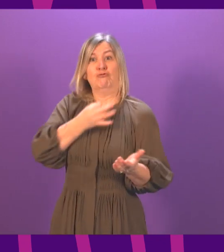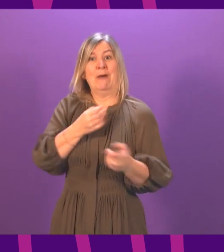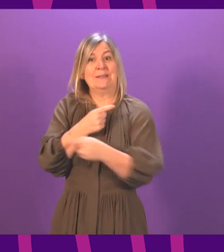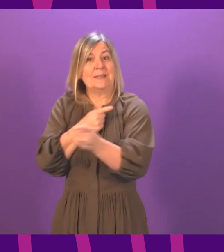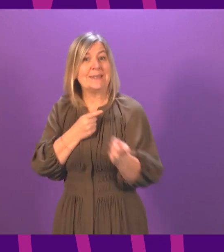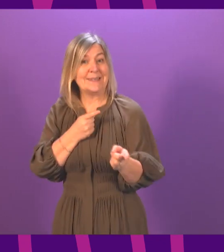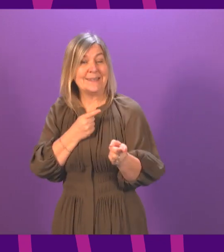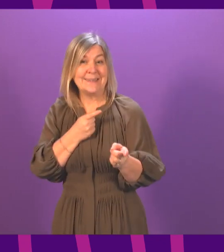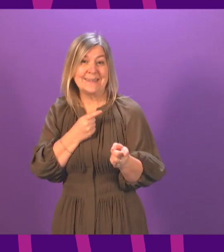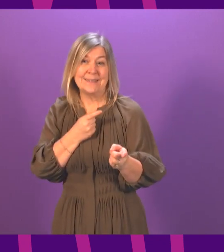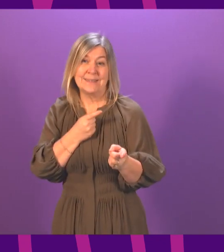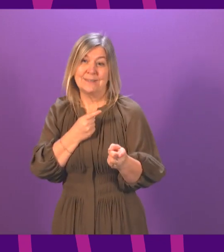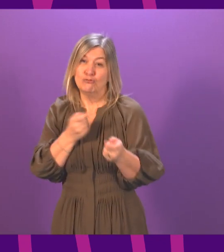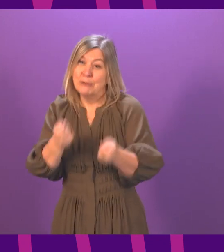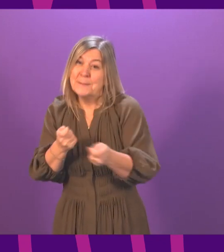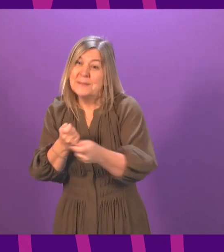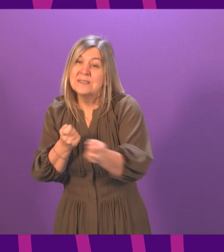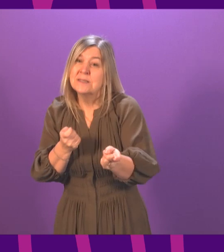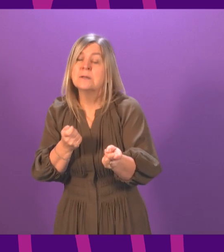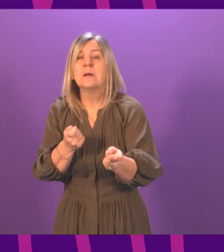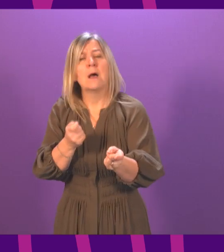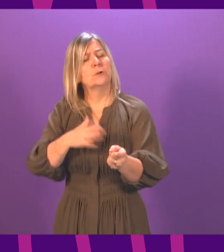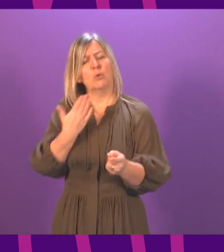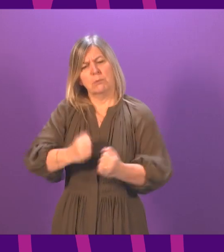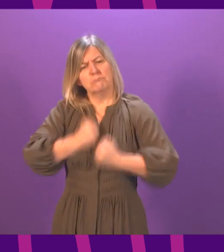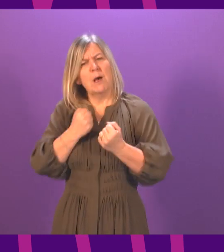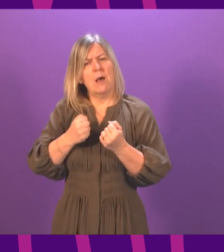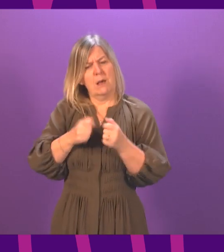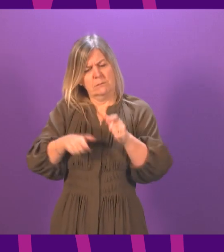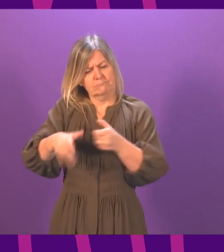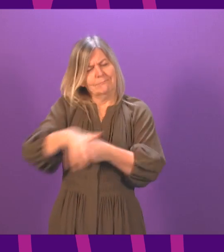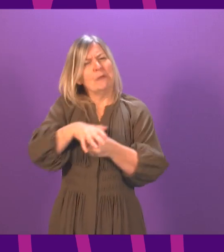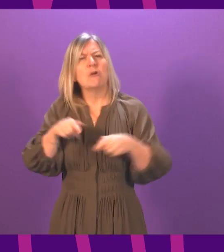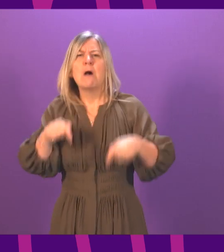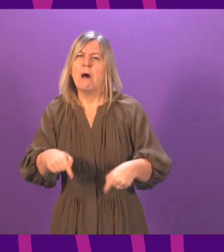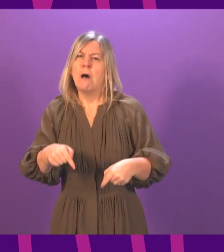that my constituents are not put at risk or placed under further deep worry and strain.